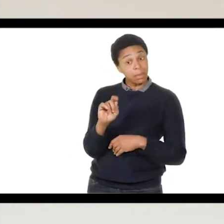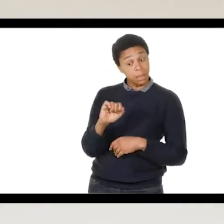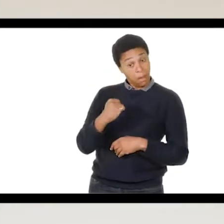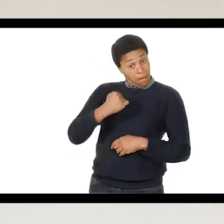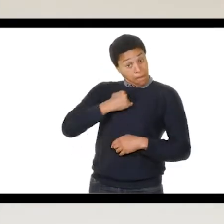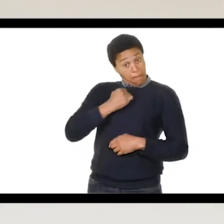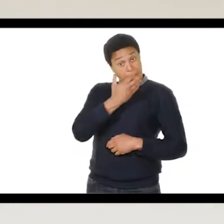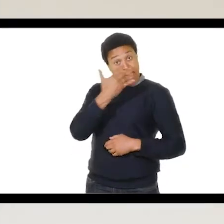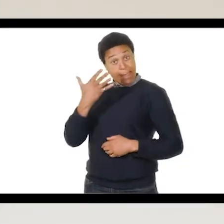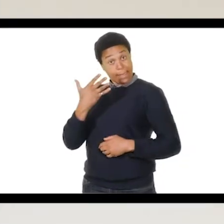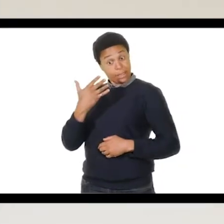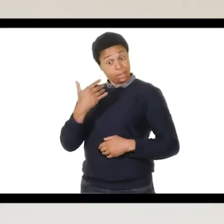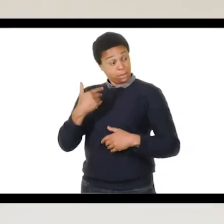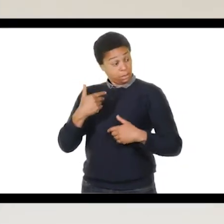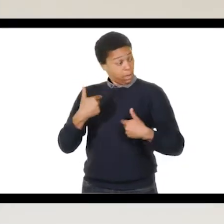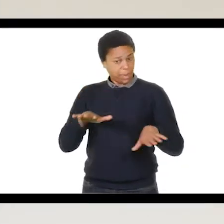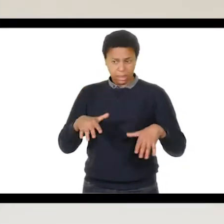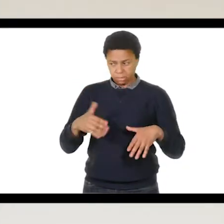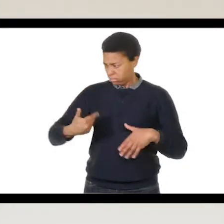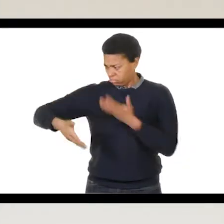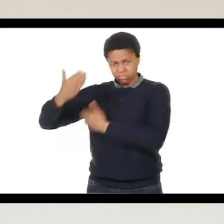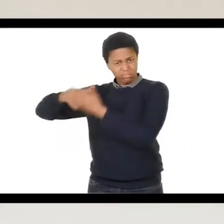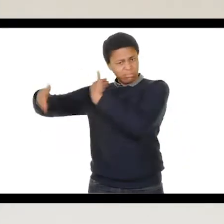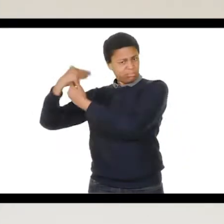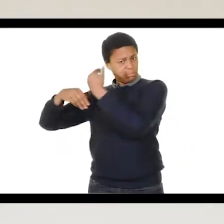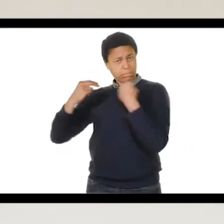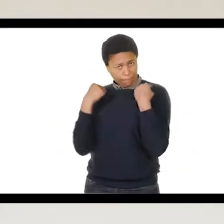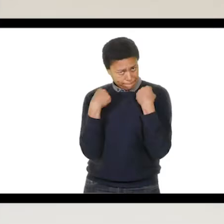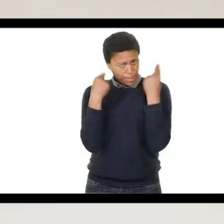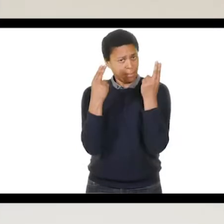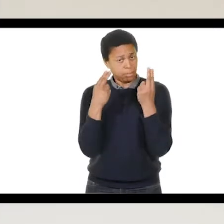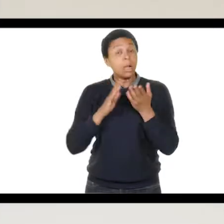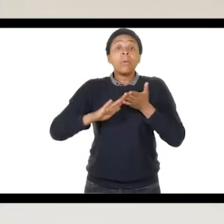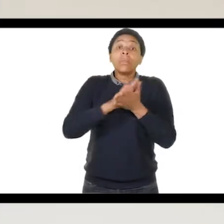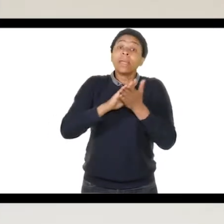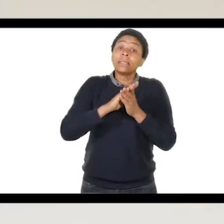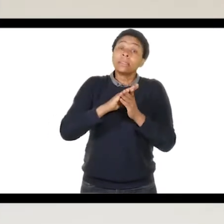but people of my age and before actually stood up to be counted.